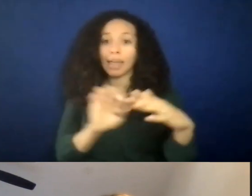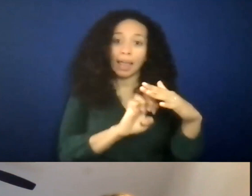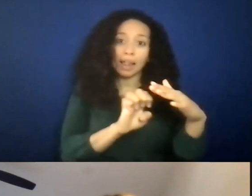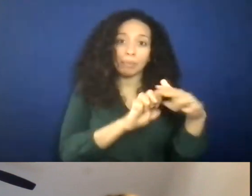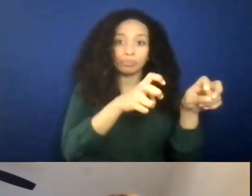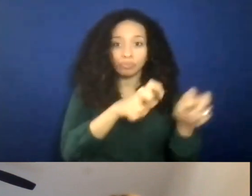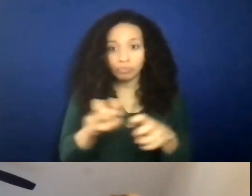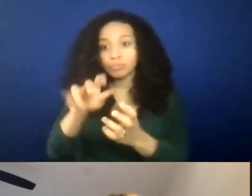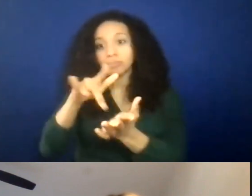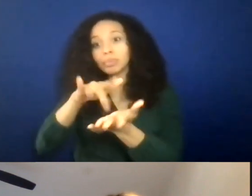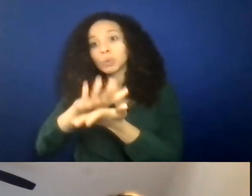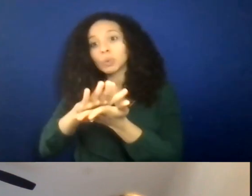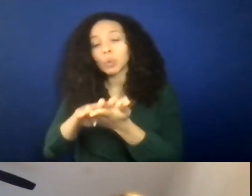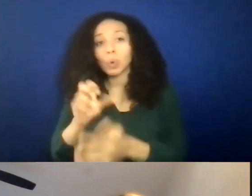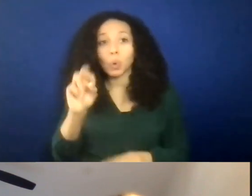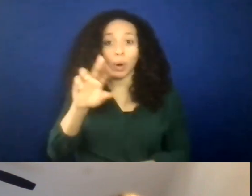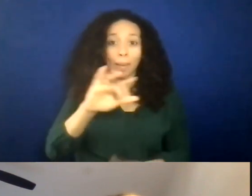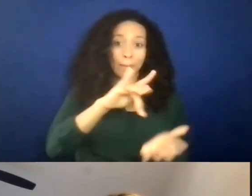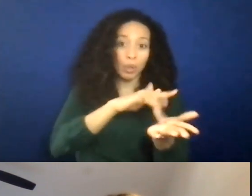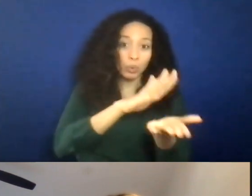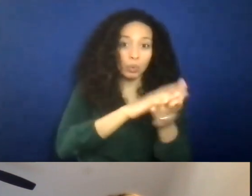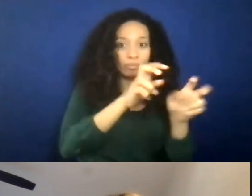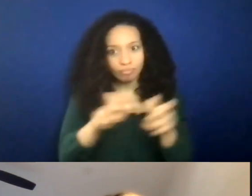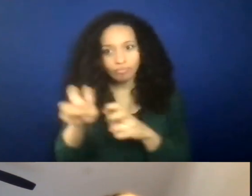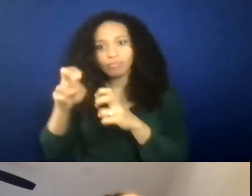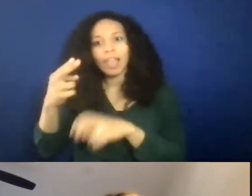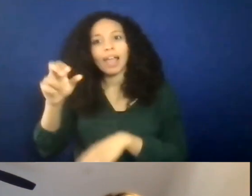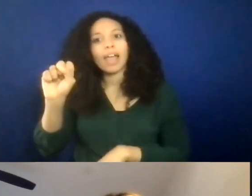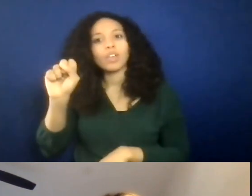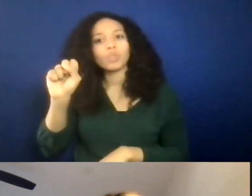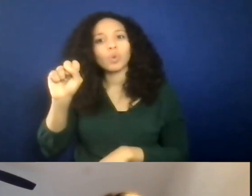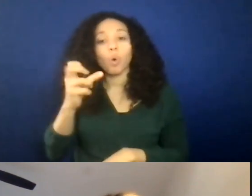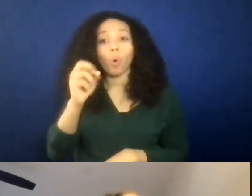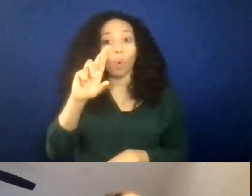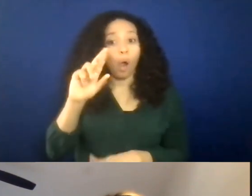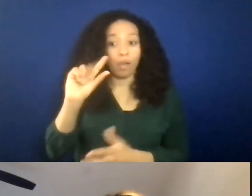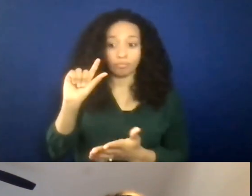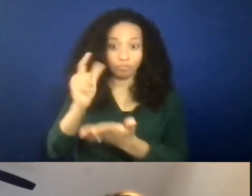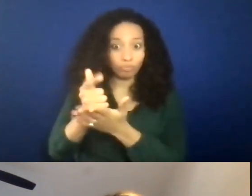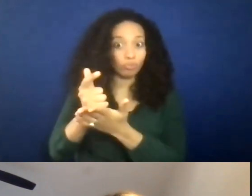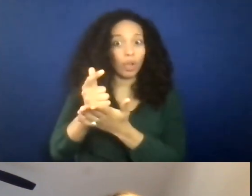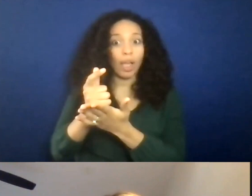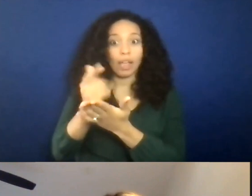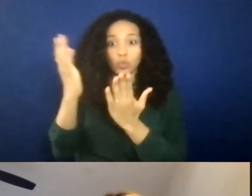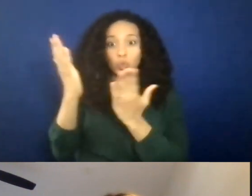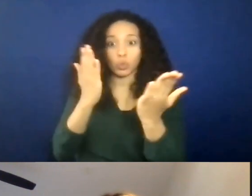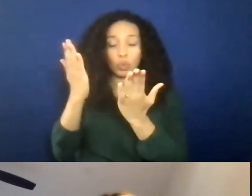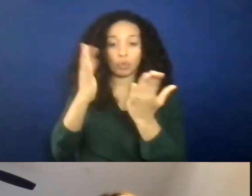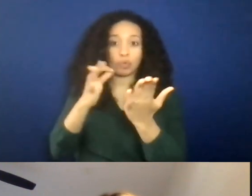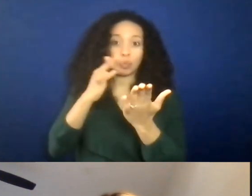middle school to high school, or you know exiting out of services. Do they stay longer until age